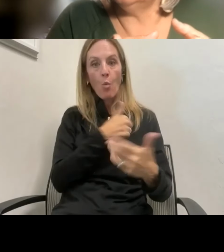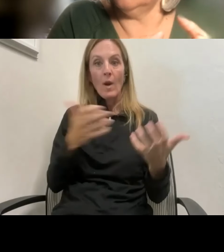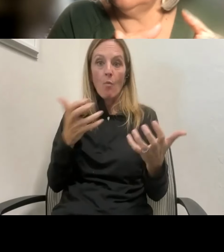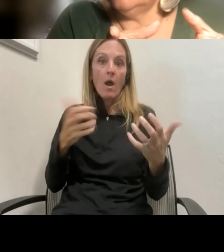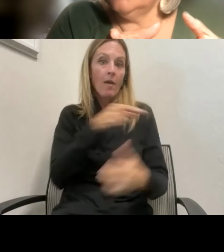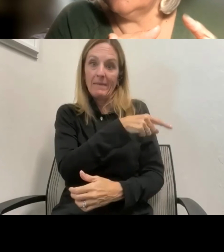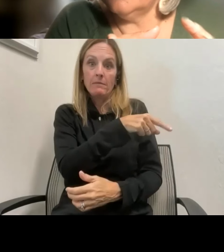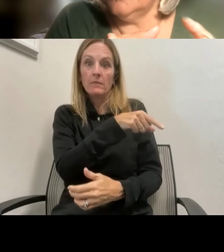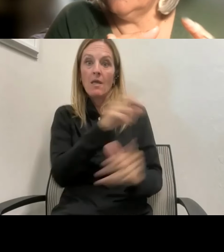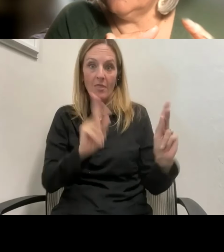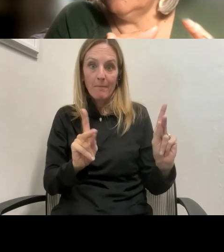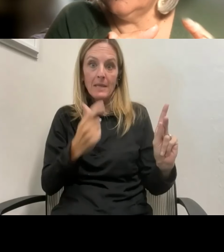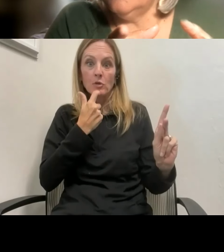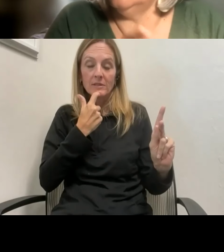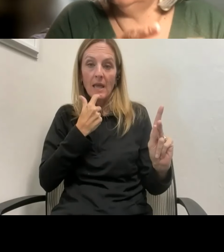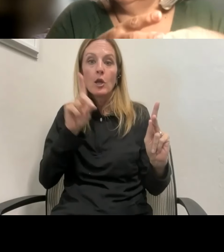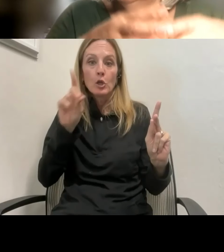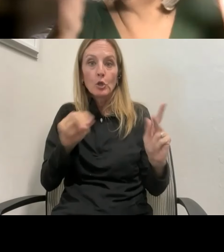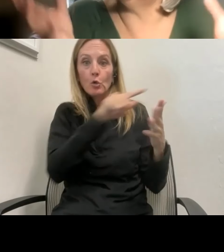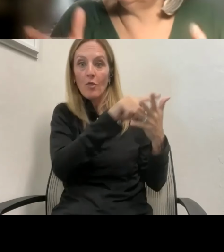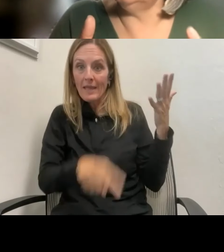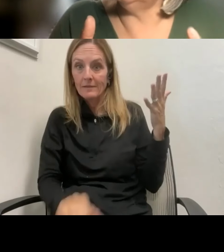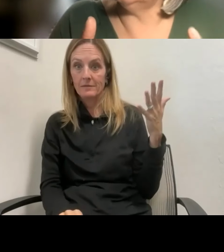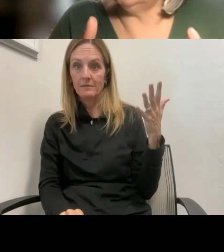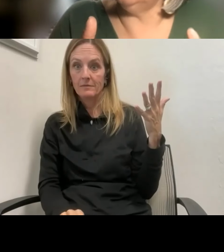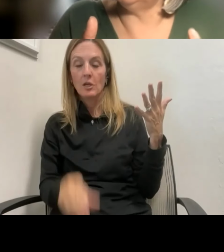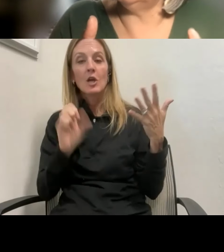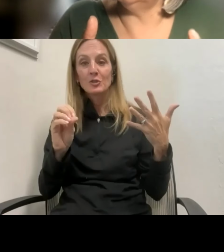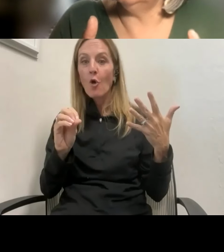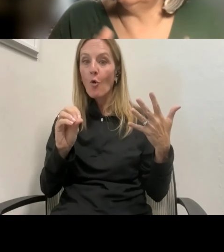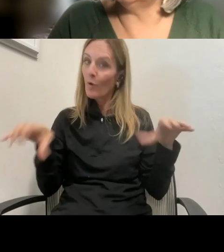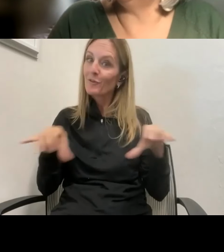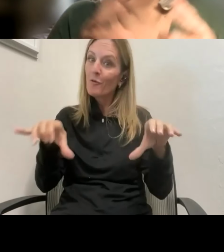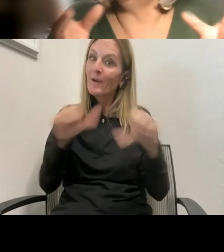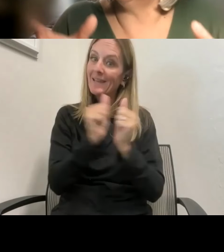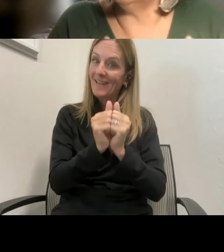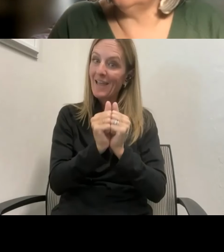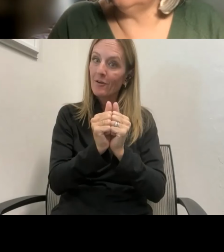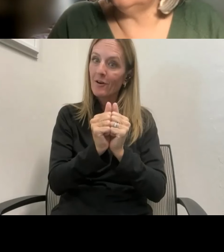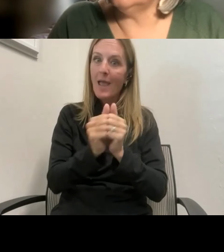so we did this together and look at the change that happened. Something improved,